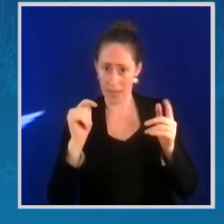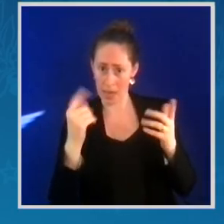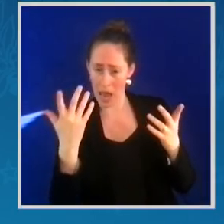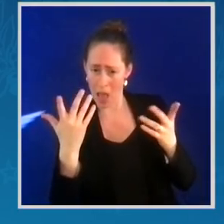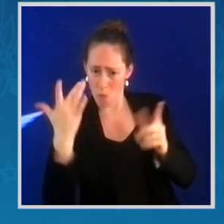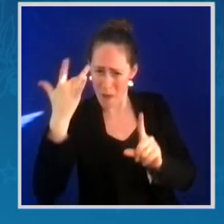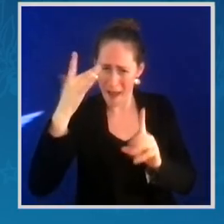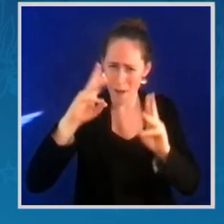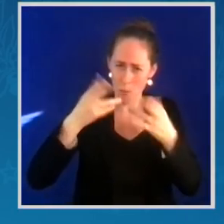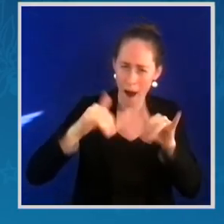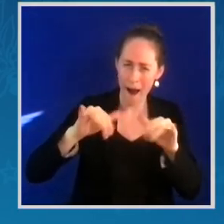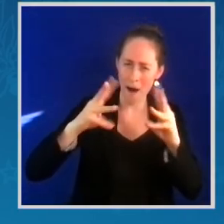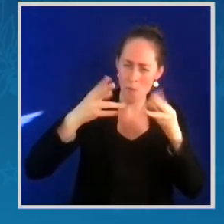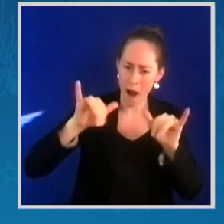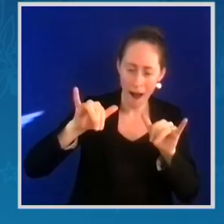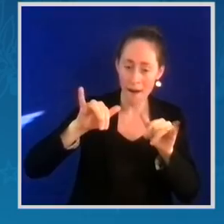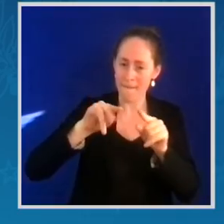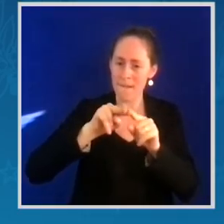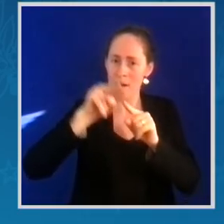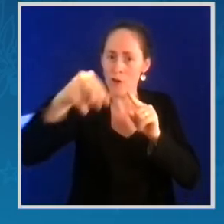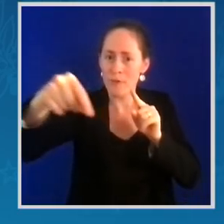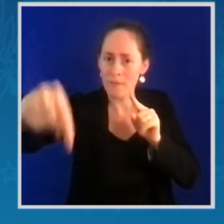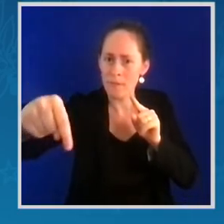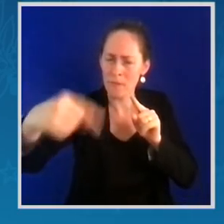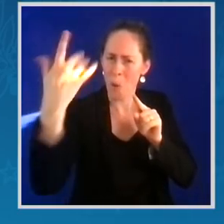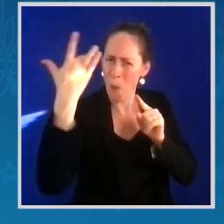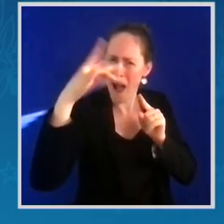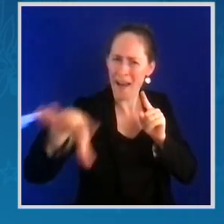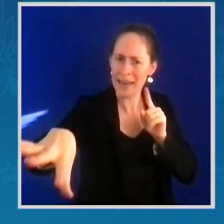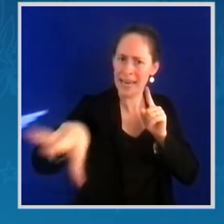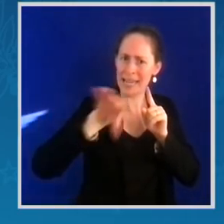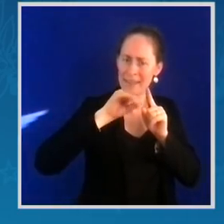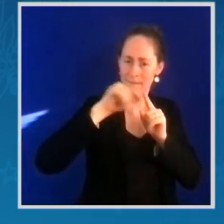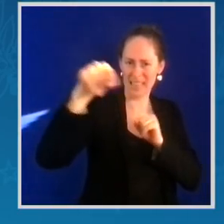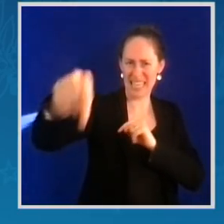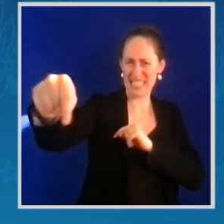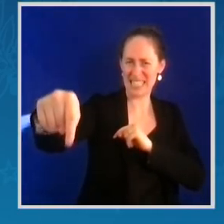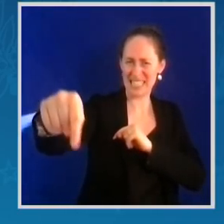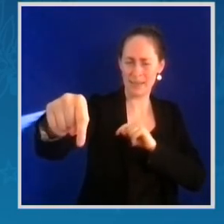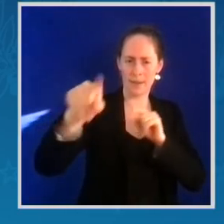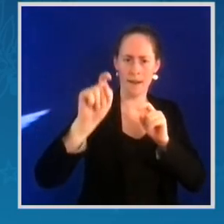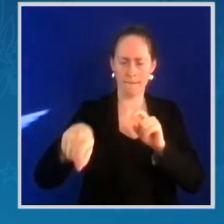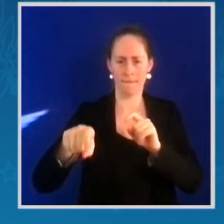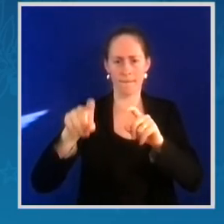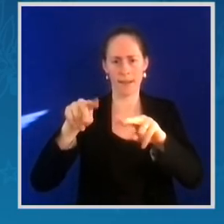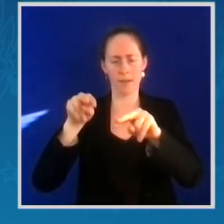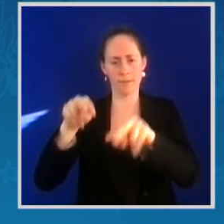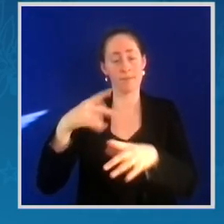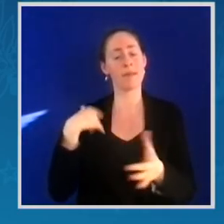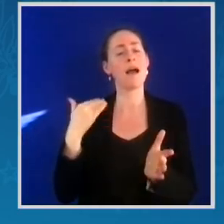And again, I will tell you over and over again, with the people that I have met during this trip